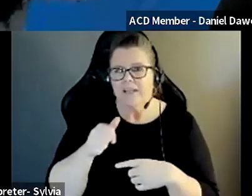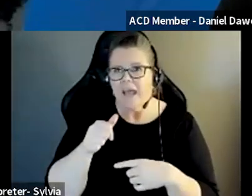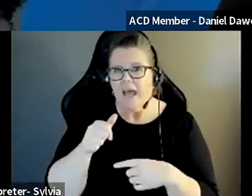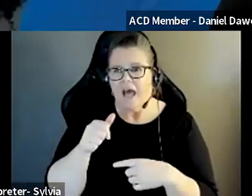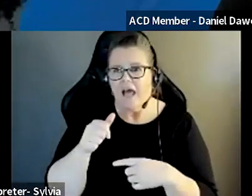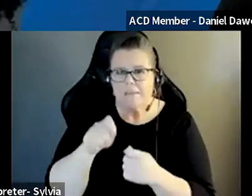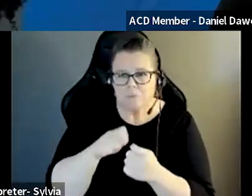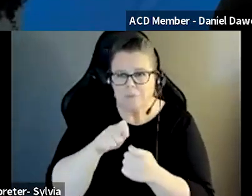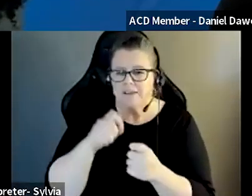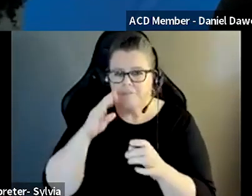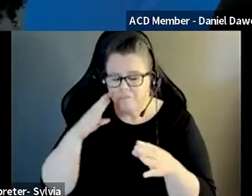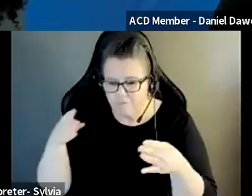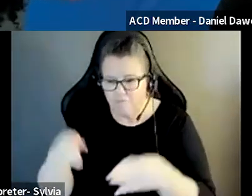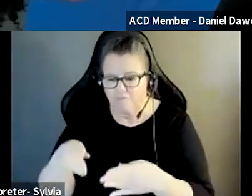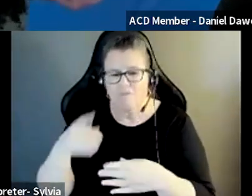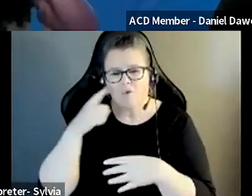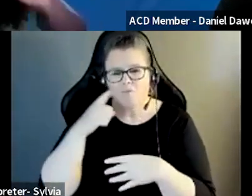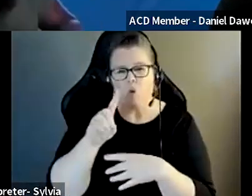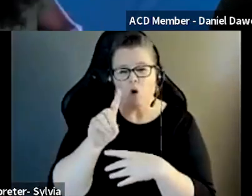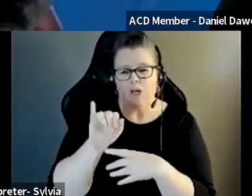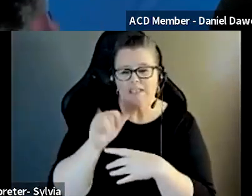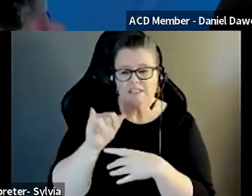on digital equity, and that is availability